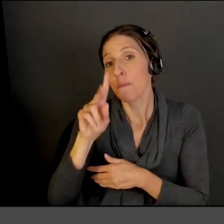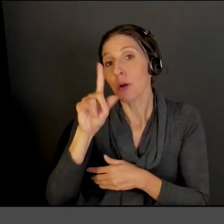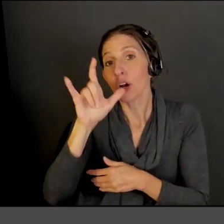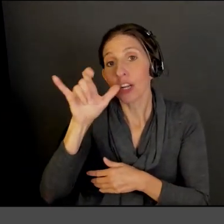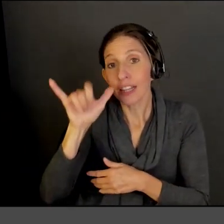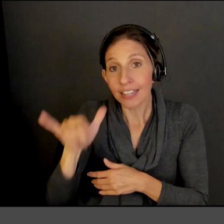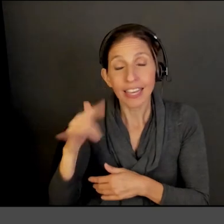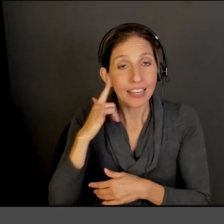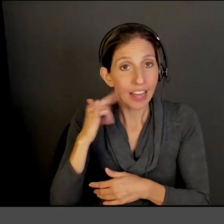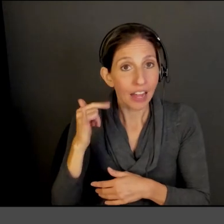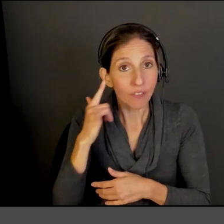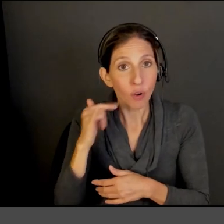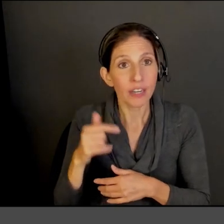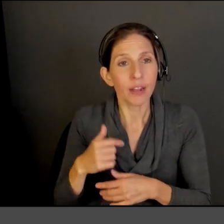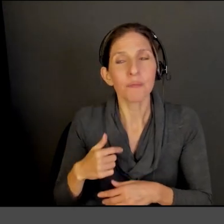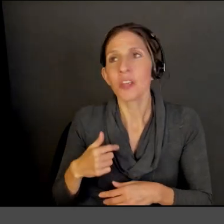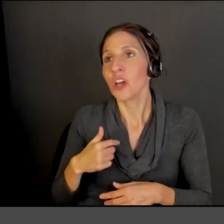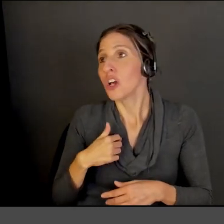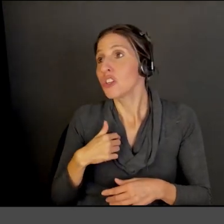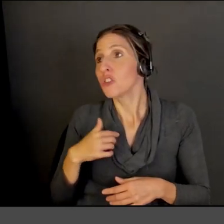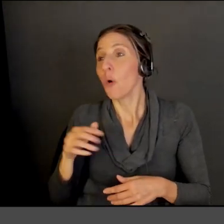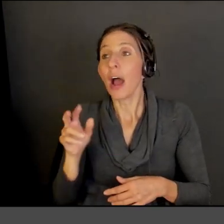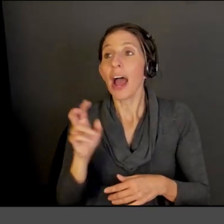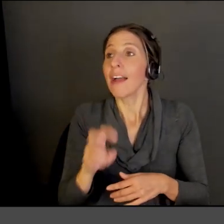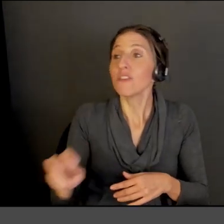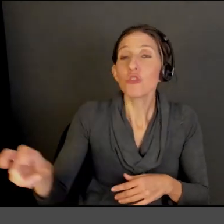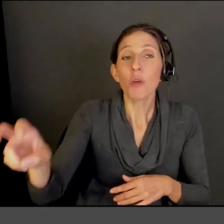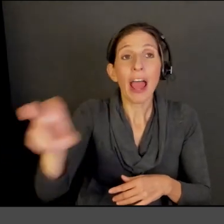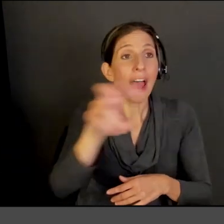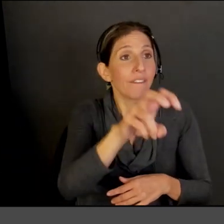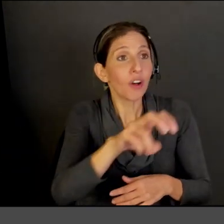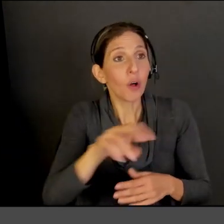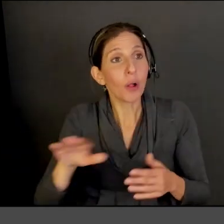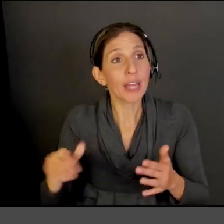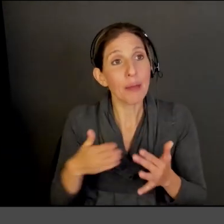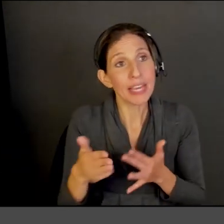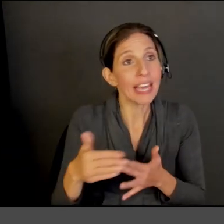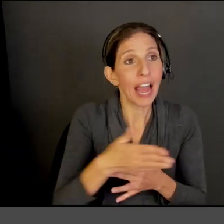AND TRAVELED IN THOSE THEATERS AND THEN THOSE SPOKEN WORD